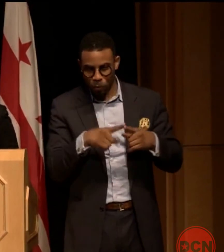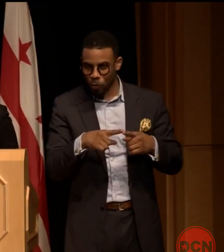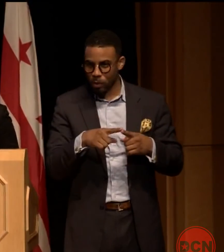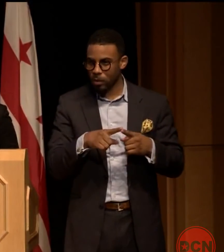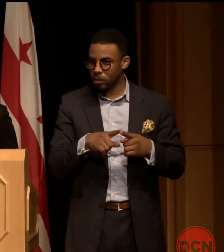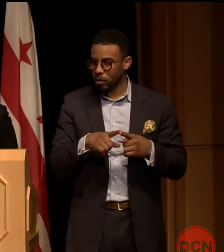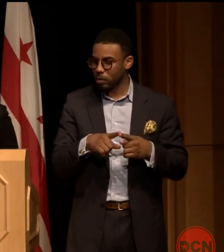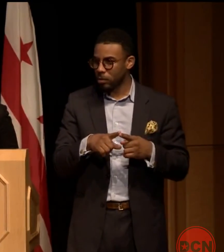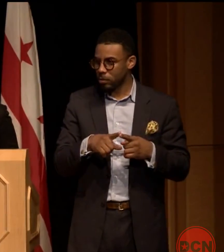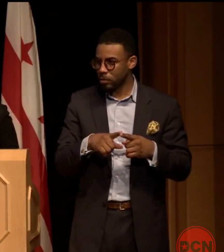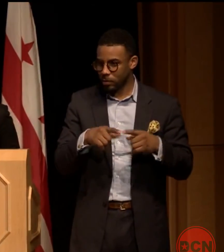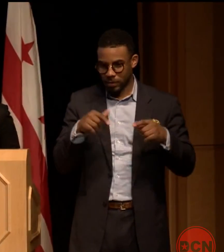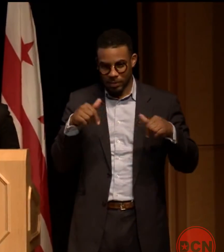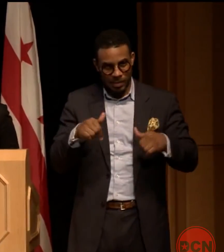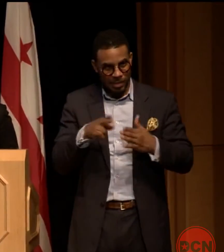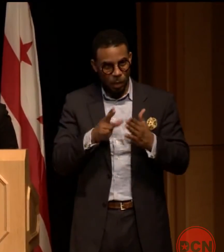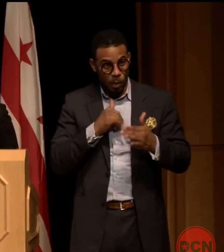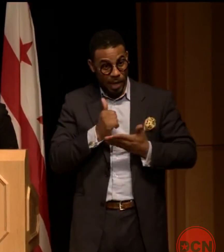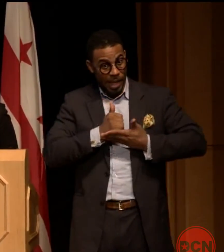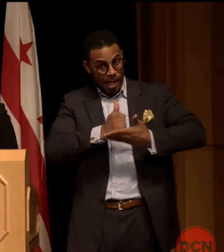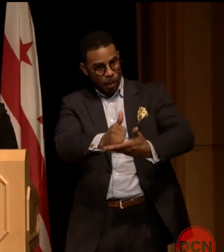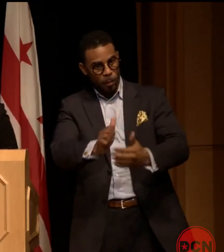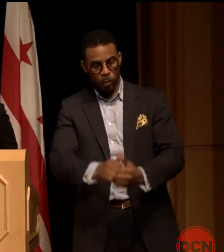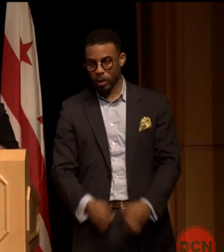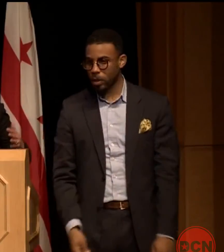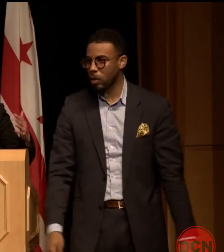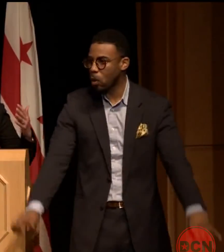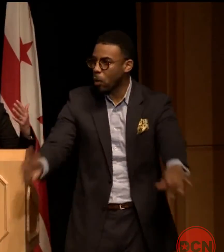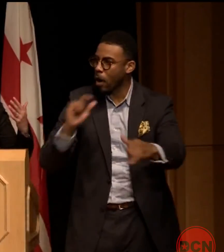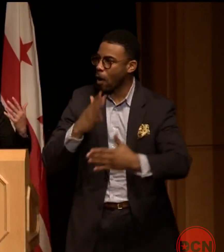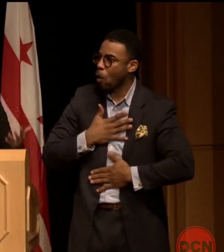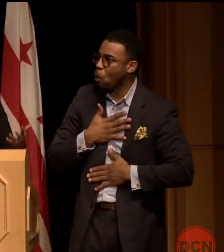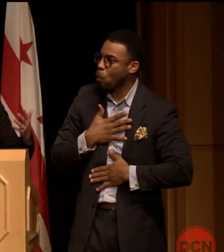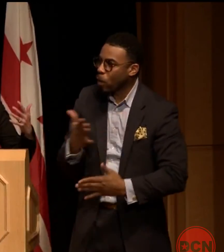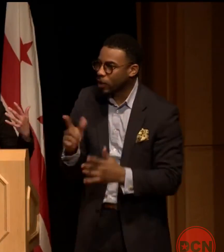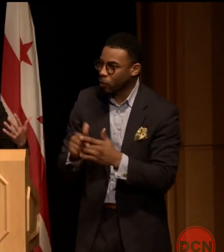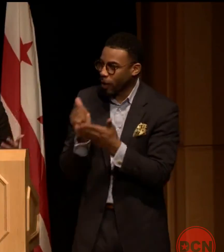WE CAN HELP YOU WITH. WE ARE WILLING TO HELP YOU